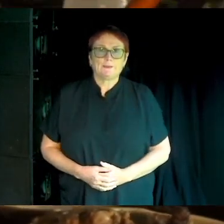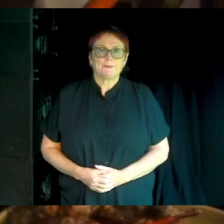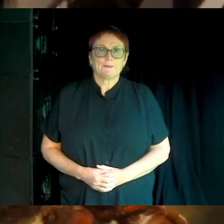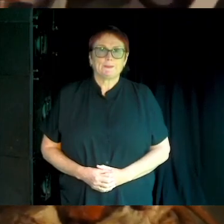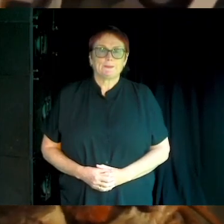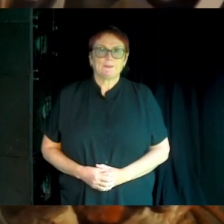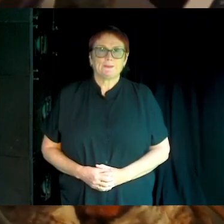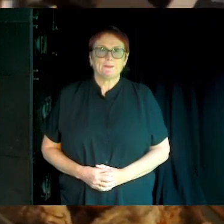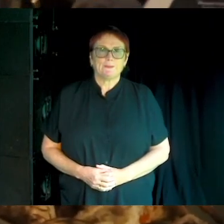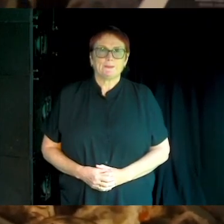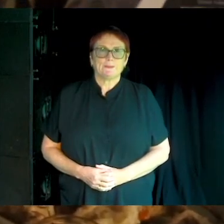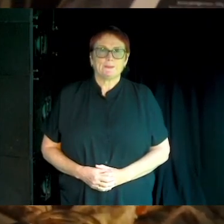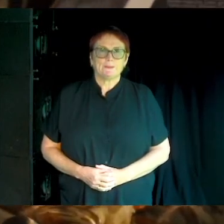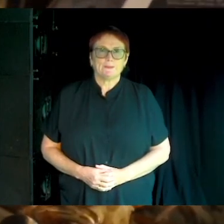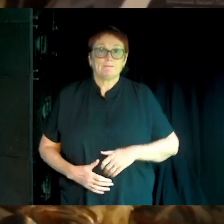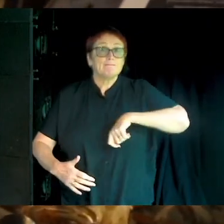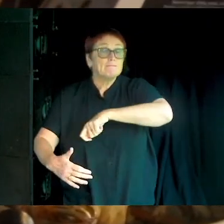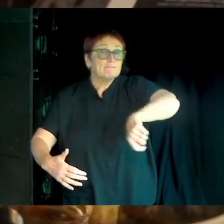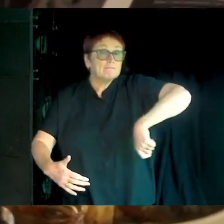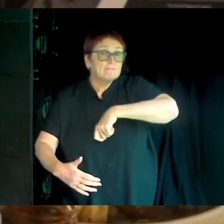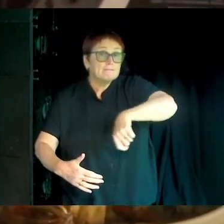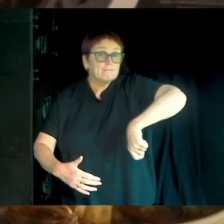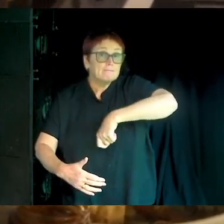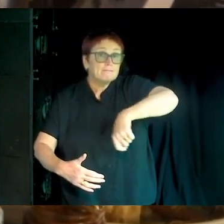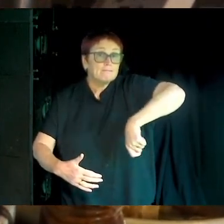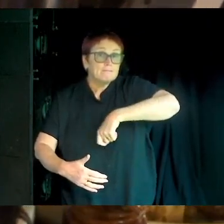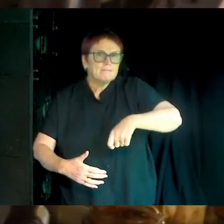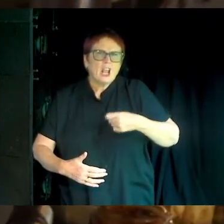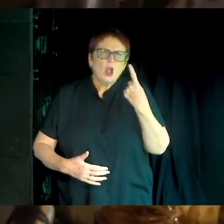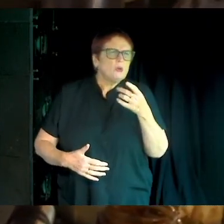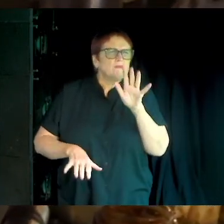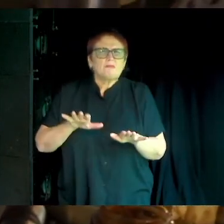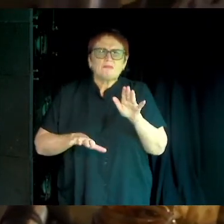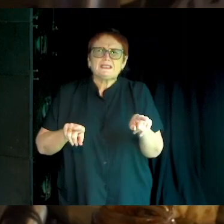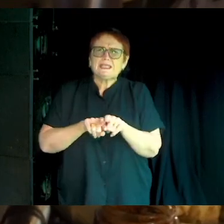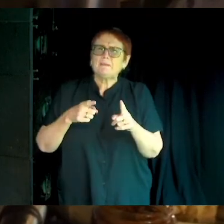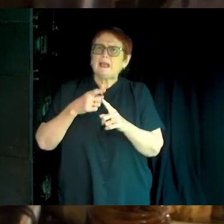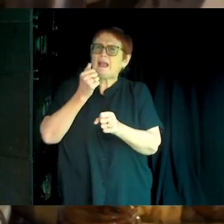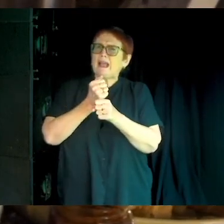so give it a stir yes it looks like an egg eggy consistency can you see that so this is suddenly